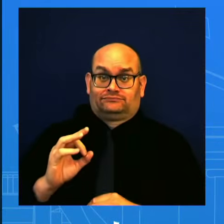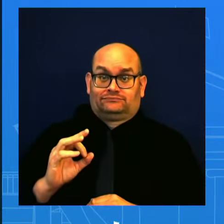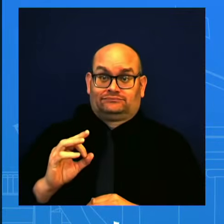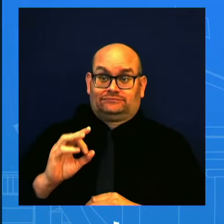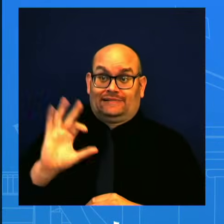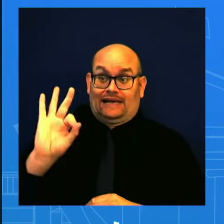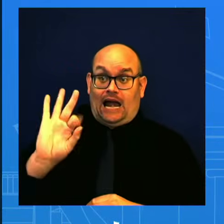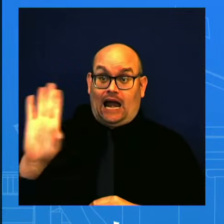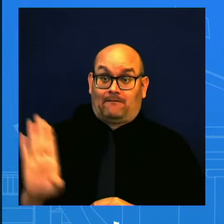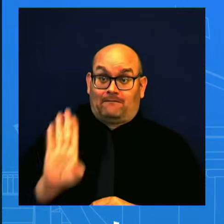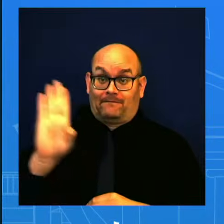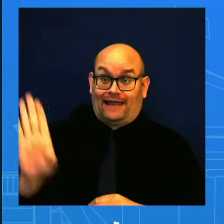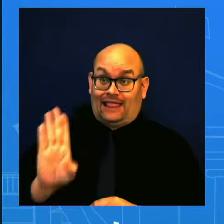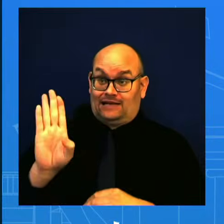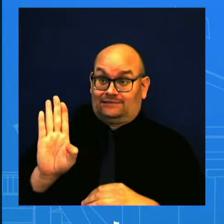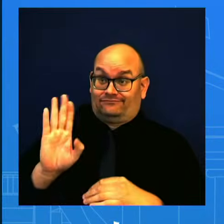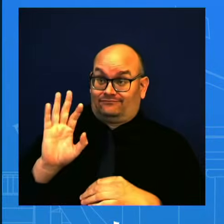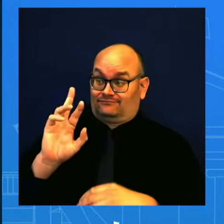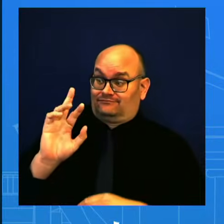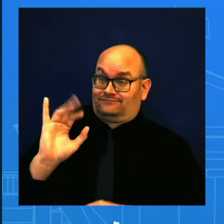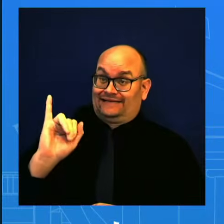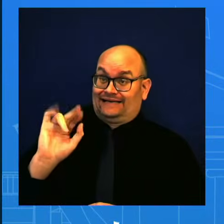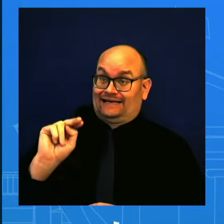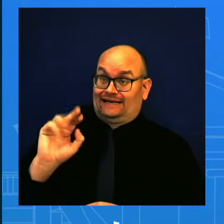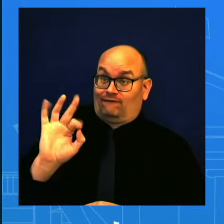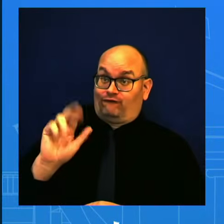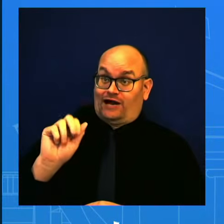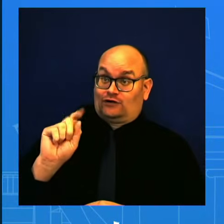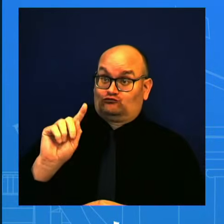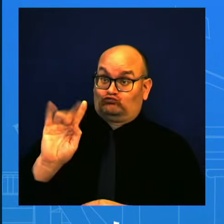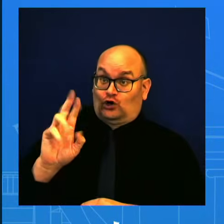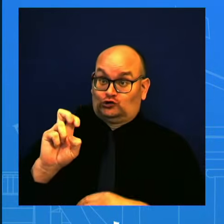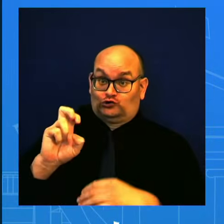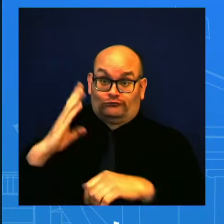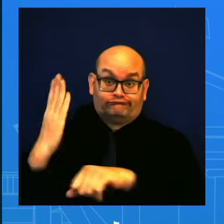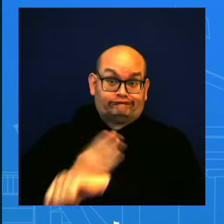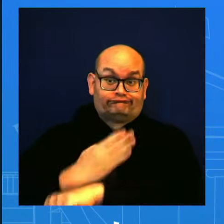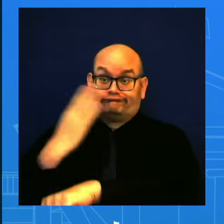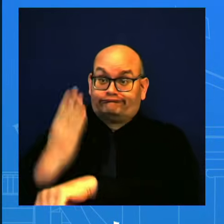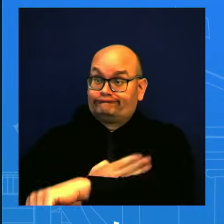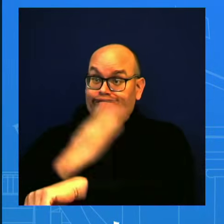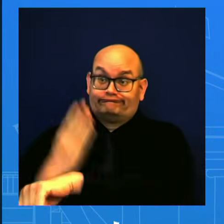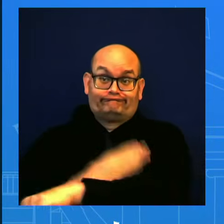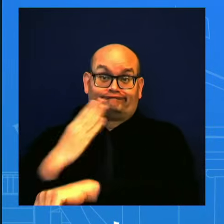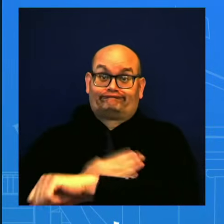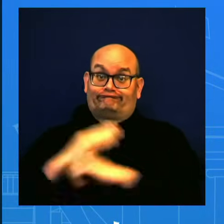she has been for the past three and a half years. And they have discussions regularly of both domestic